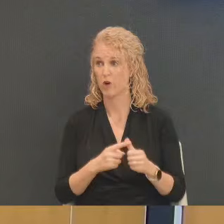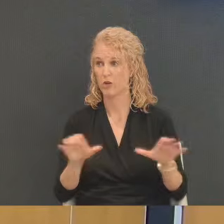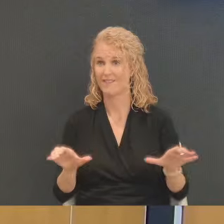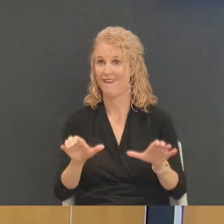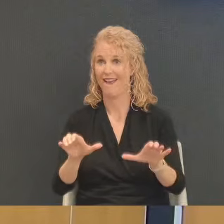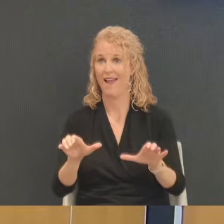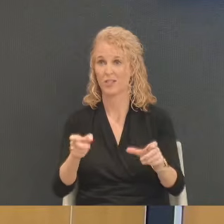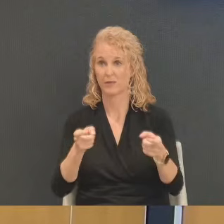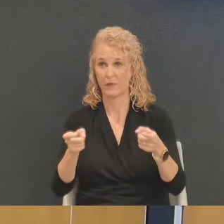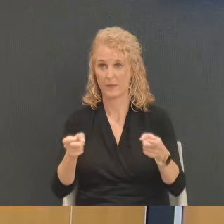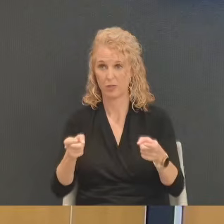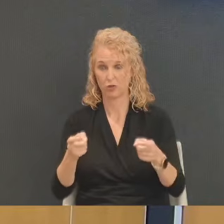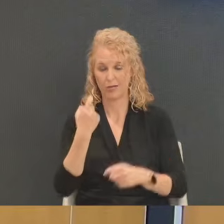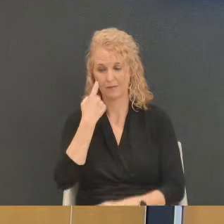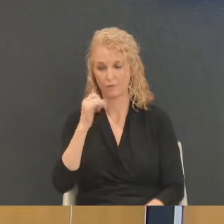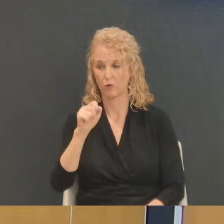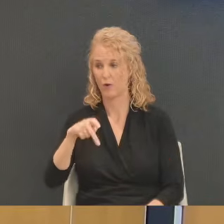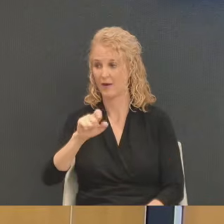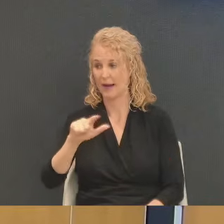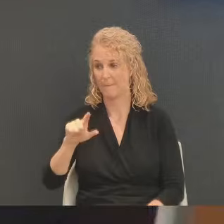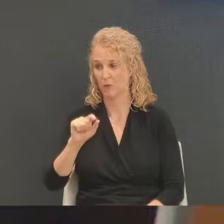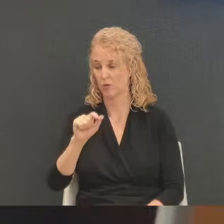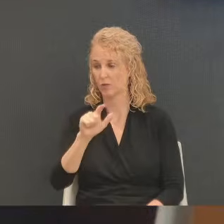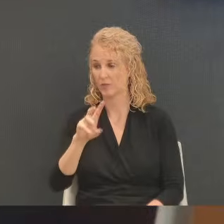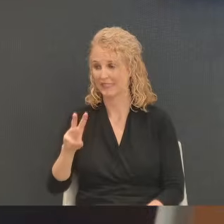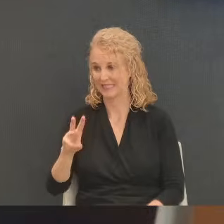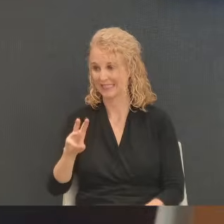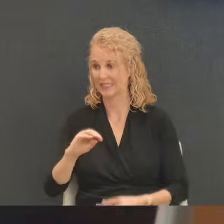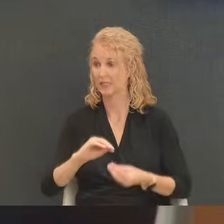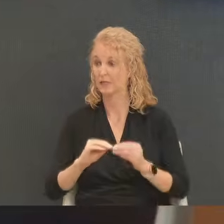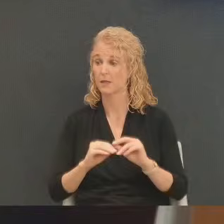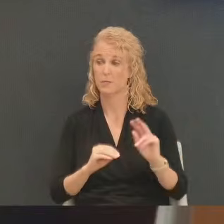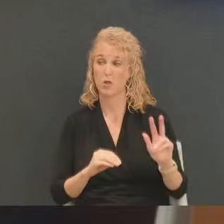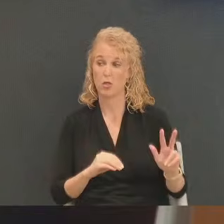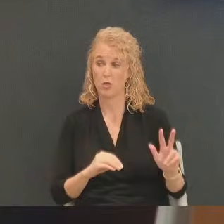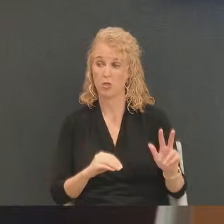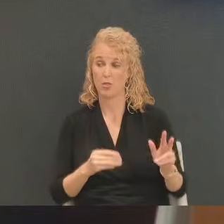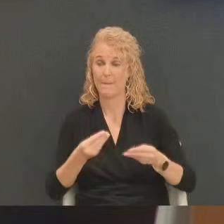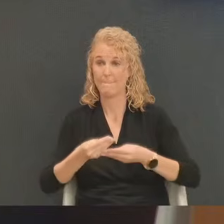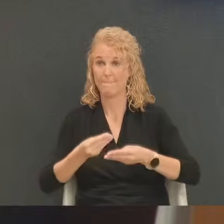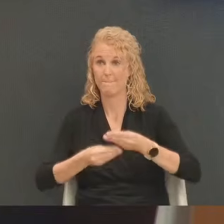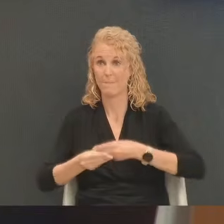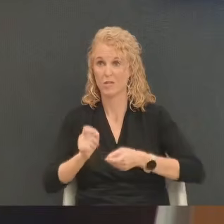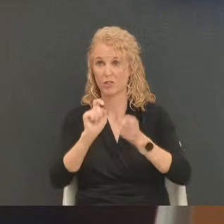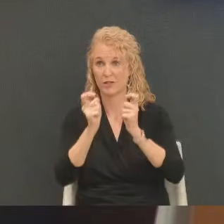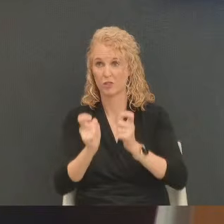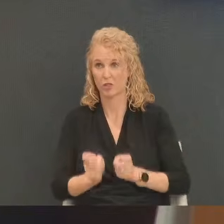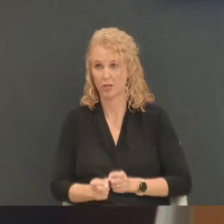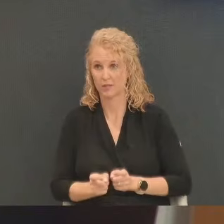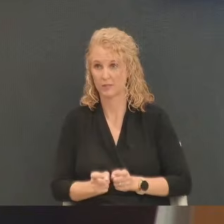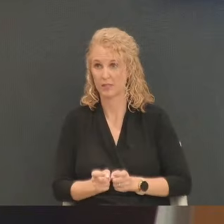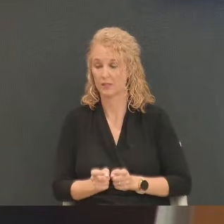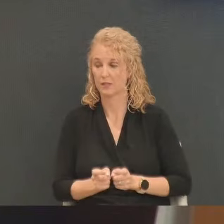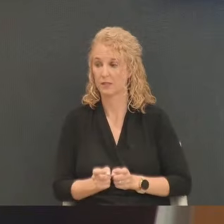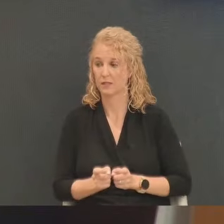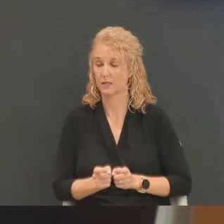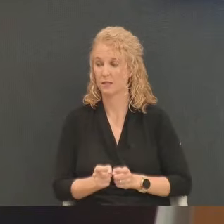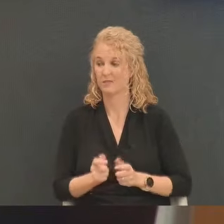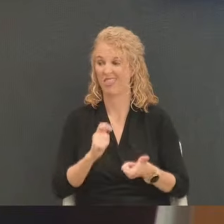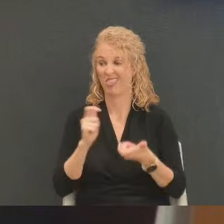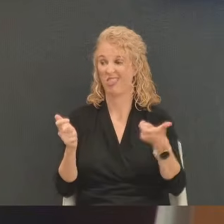for the month of April 2026. Item number three is a budget adjustment. the largest of these